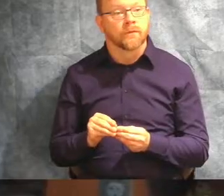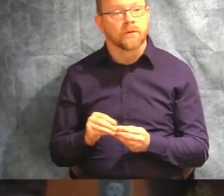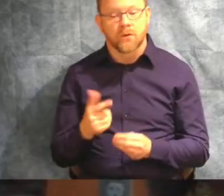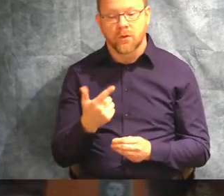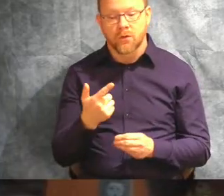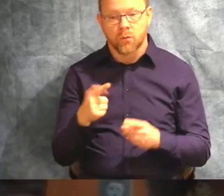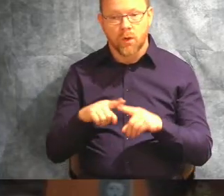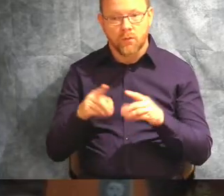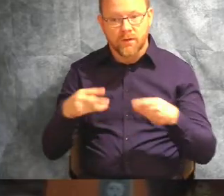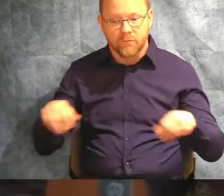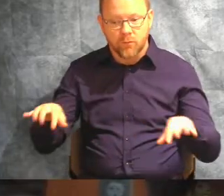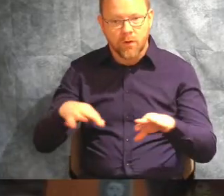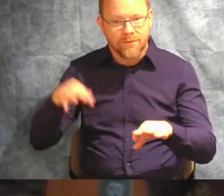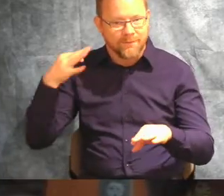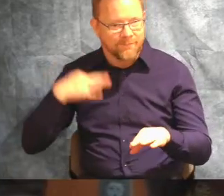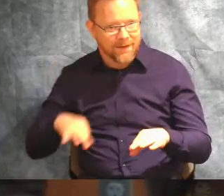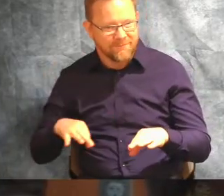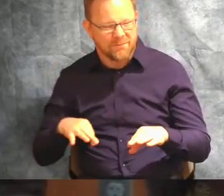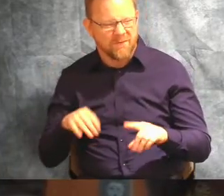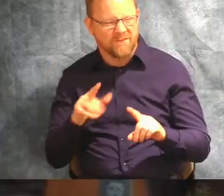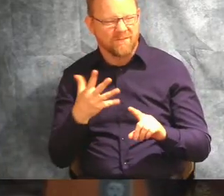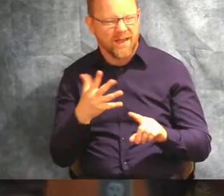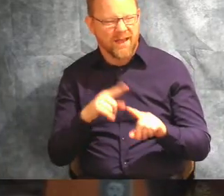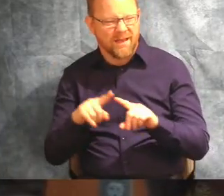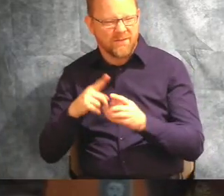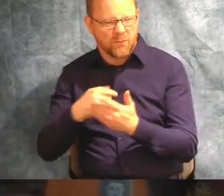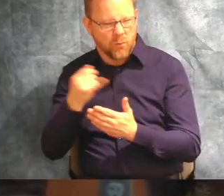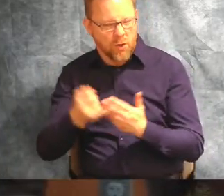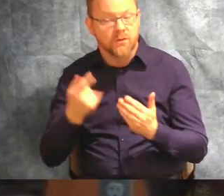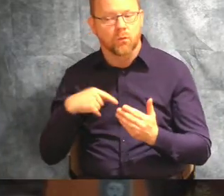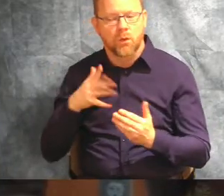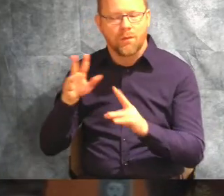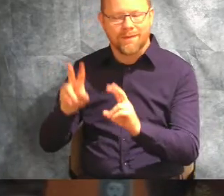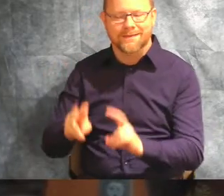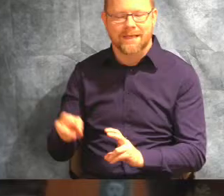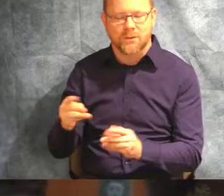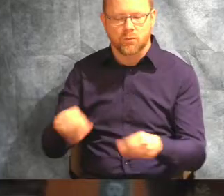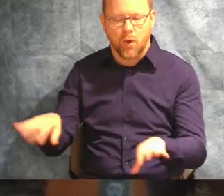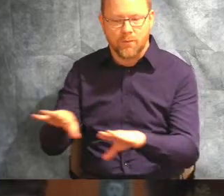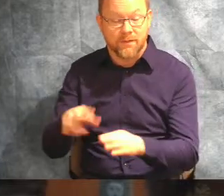benefited by five MSD projects will be assessed this year. All these projects were requested by